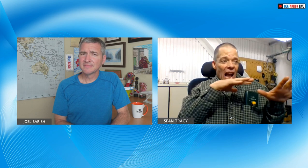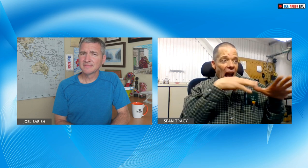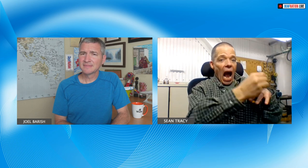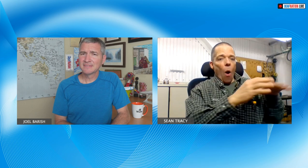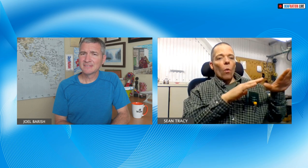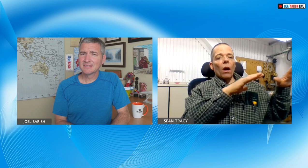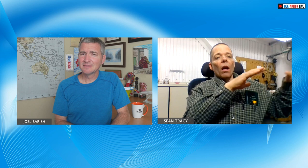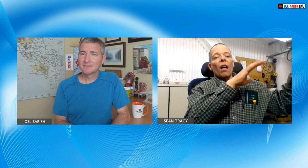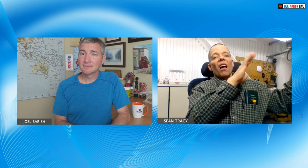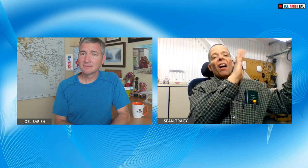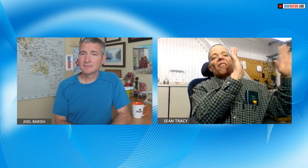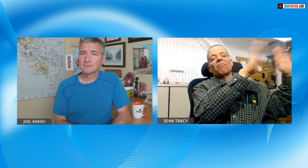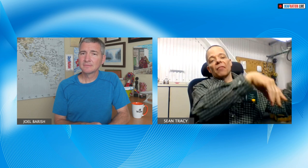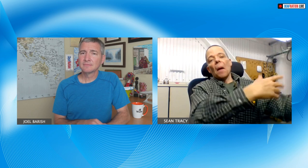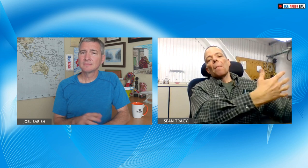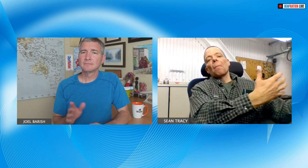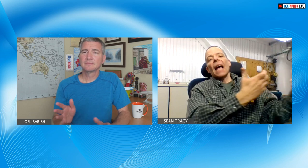It just all depends on the tide changes and